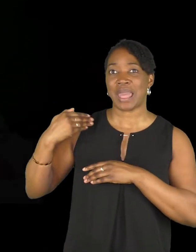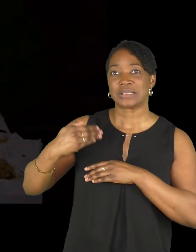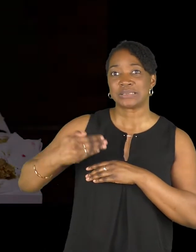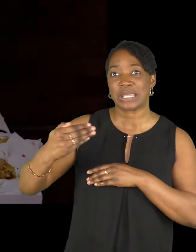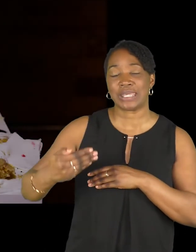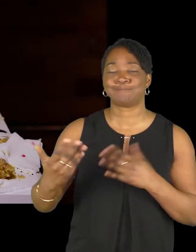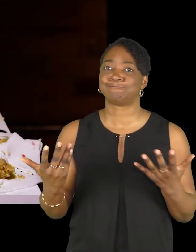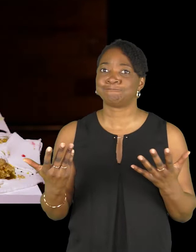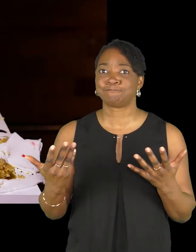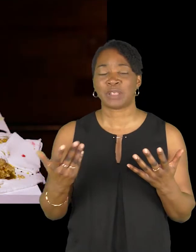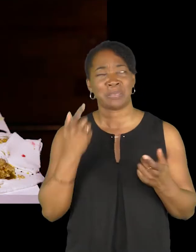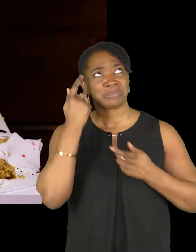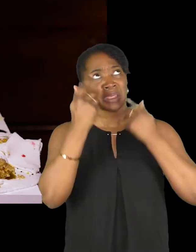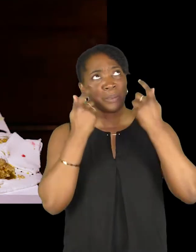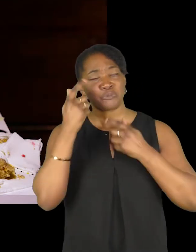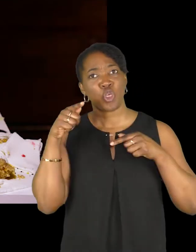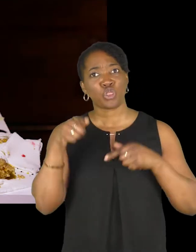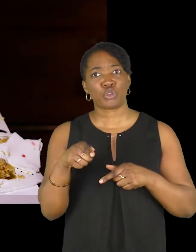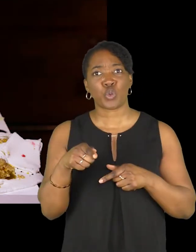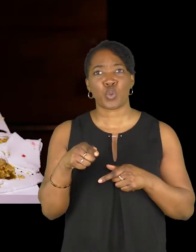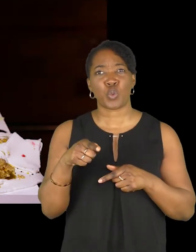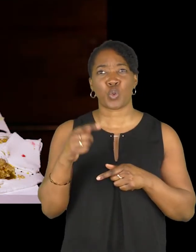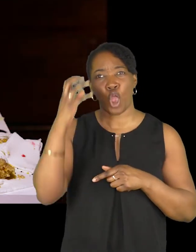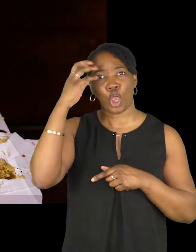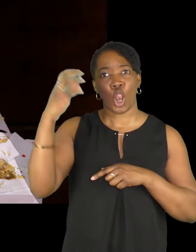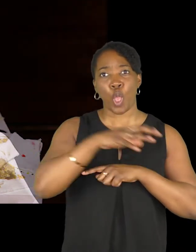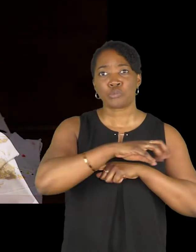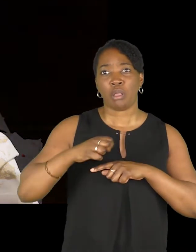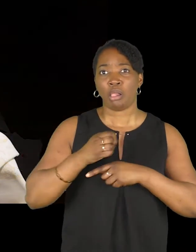and imperialism and thinking through a kind of colonial trade. And a big part of that being